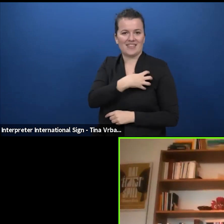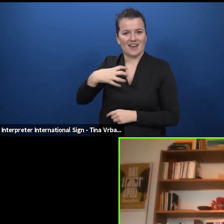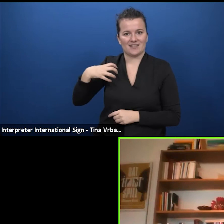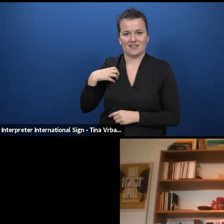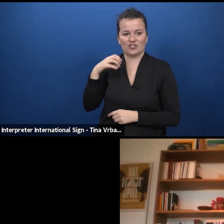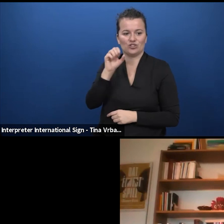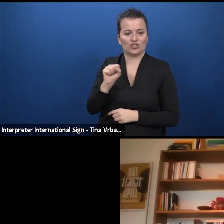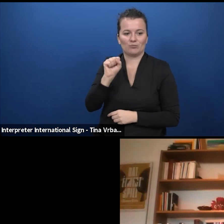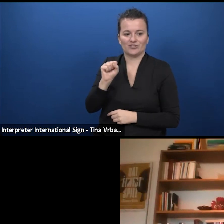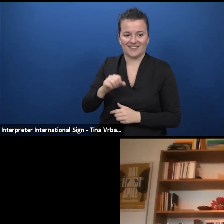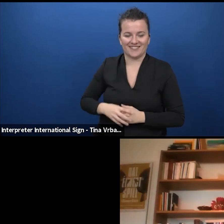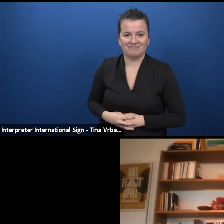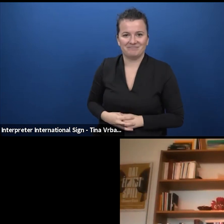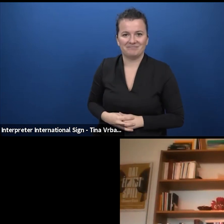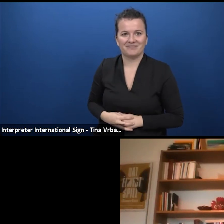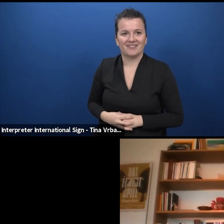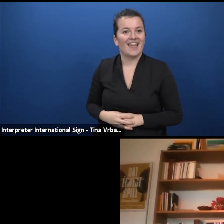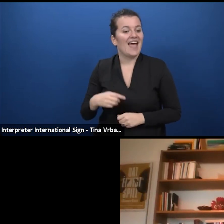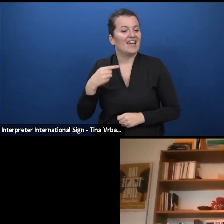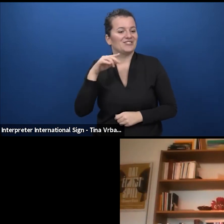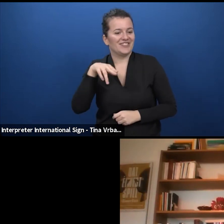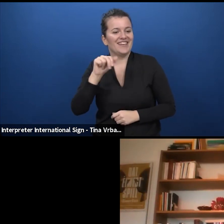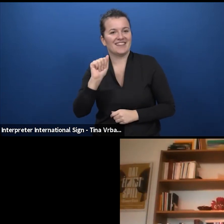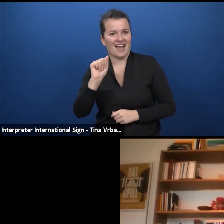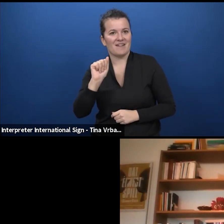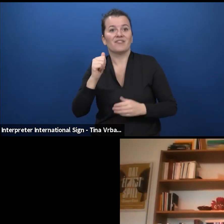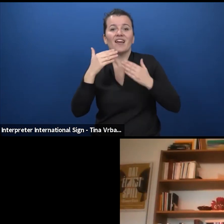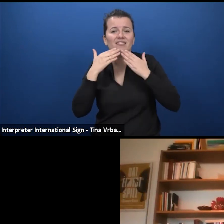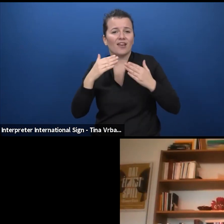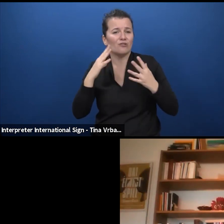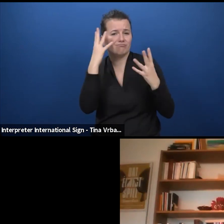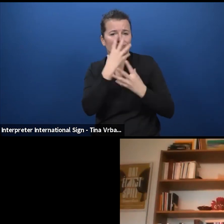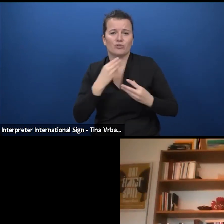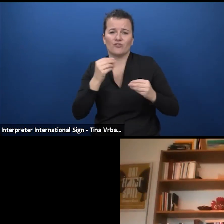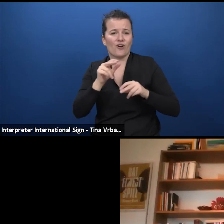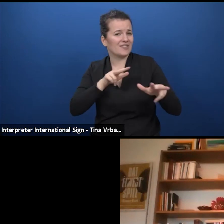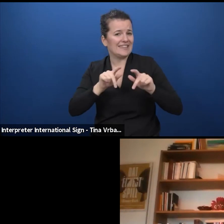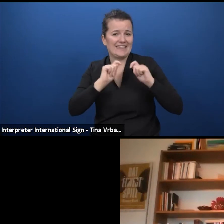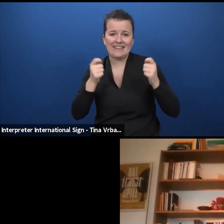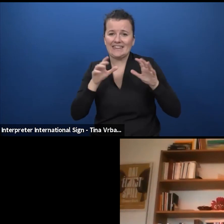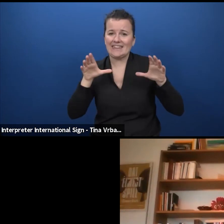and thank you to the wonderful organizing team who has brought us all together.